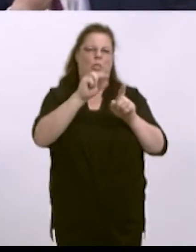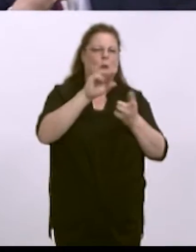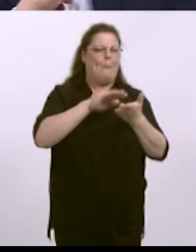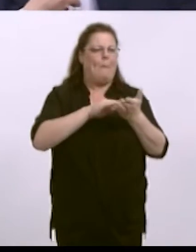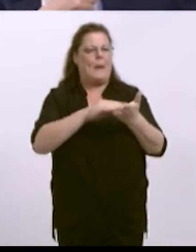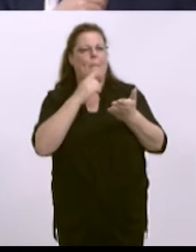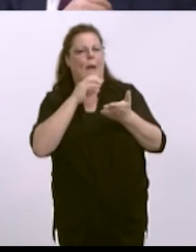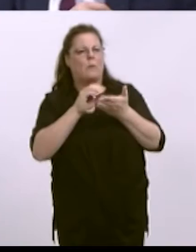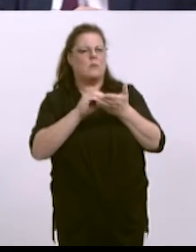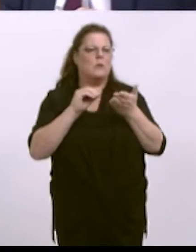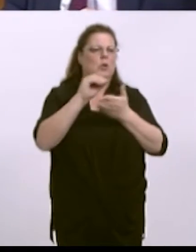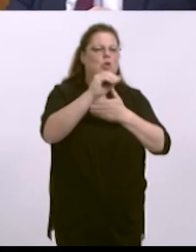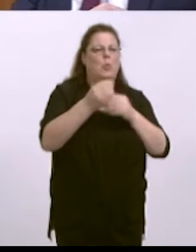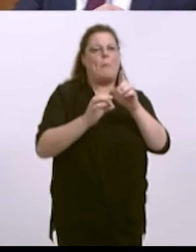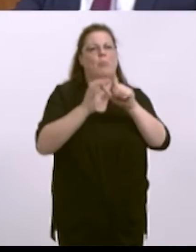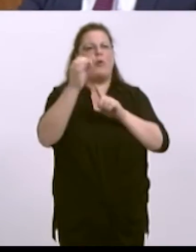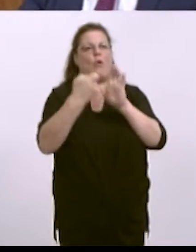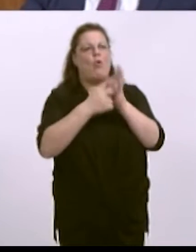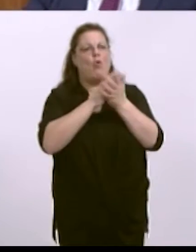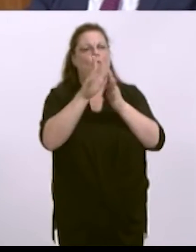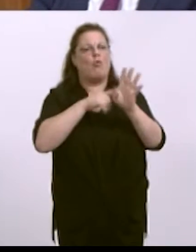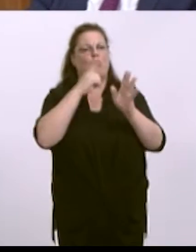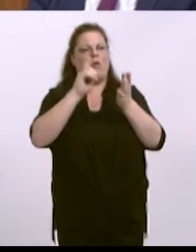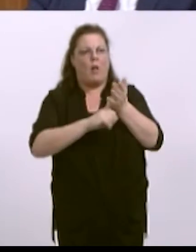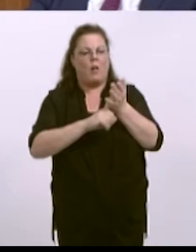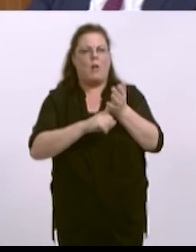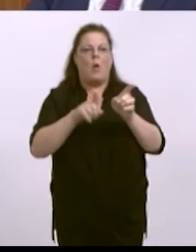the Rhyl seafront; we have the regional tourism engagement fund and thatís been worth £280,000